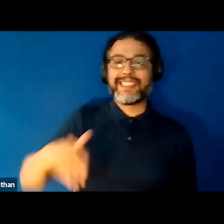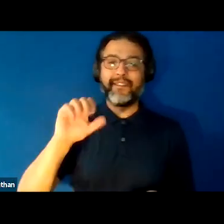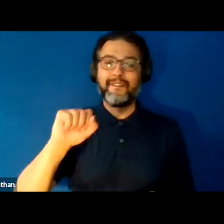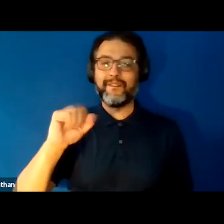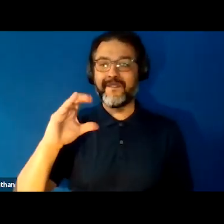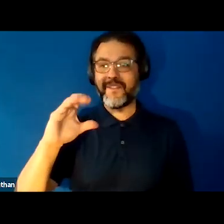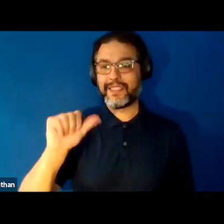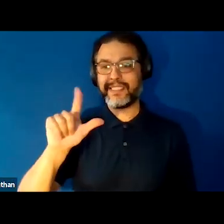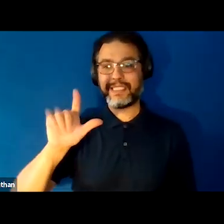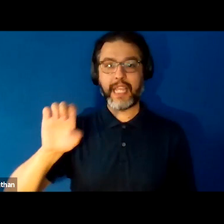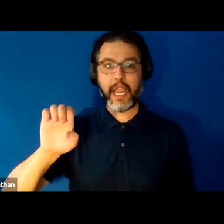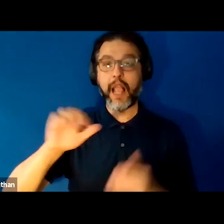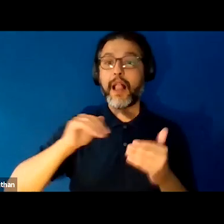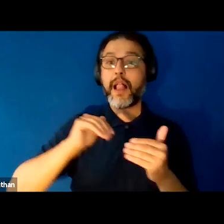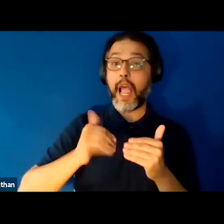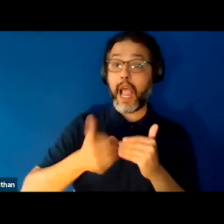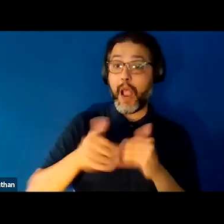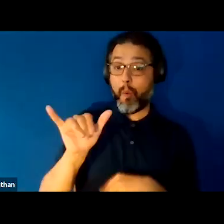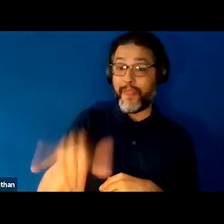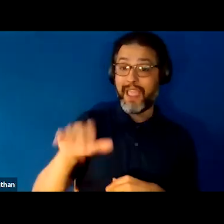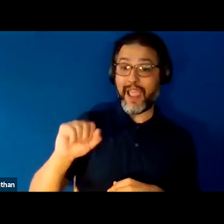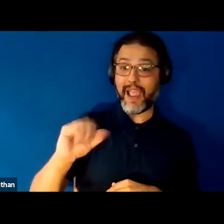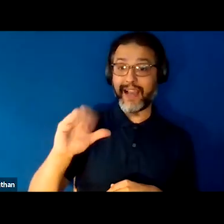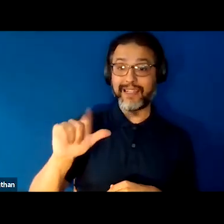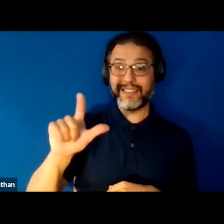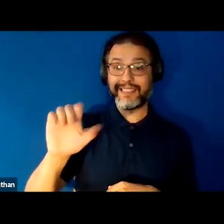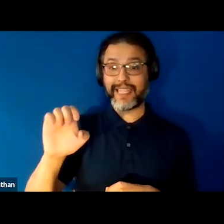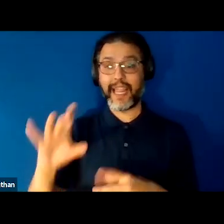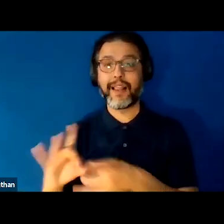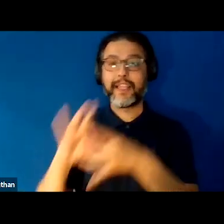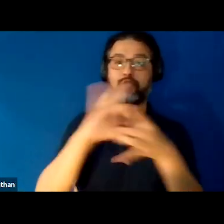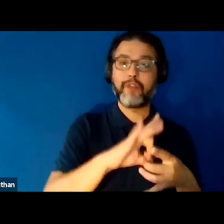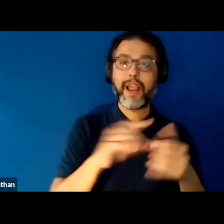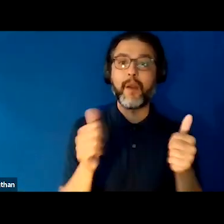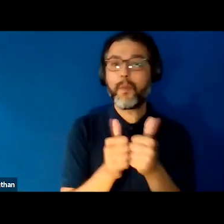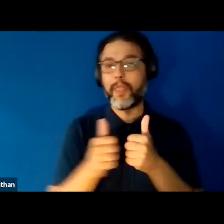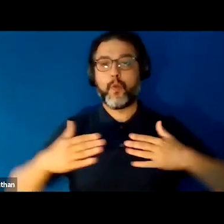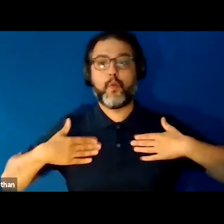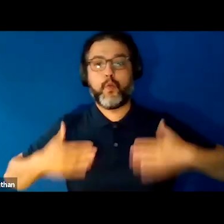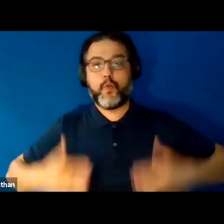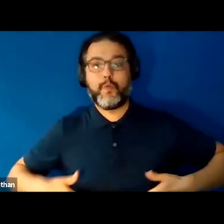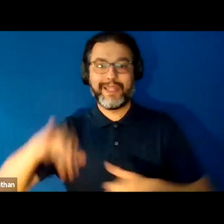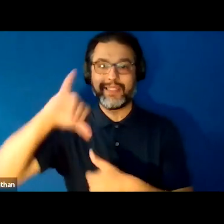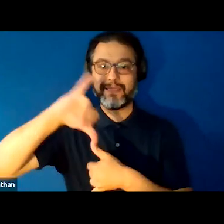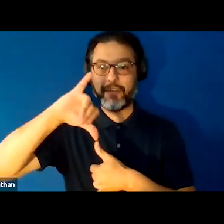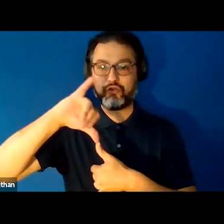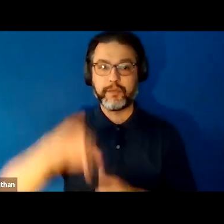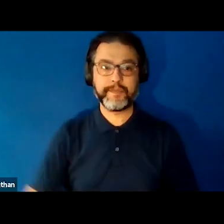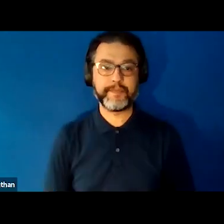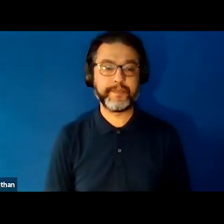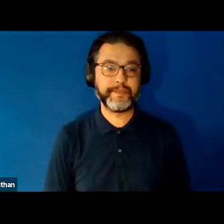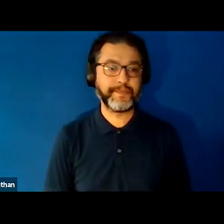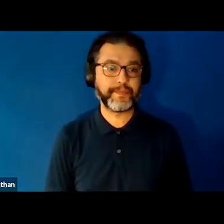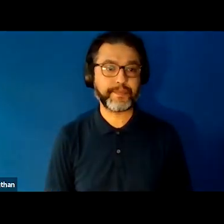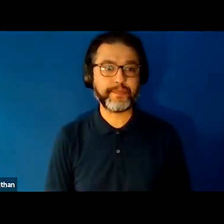scale worked with the human dimension.